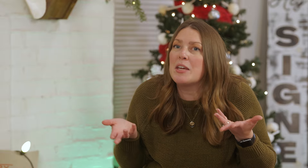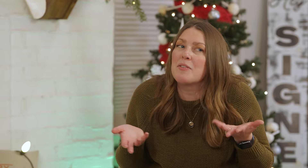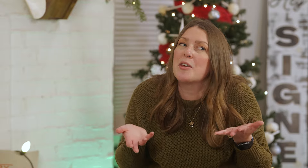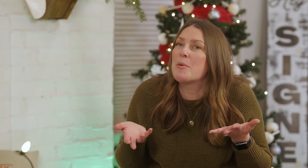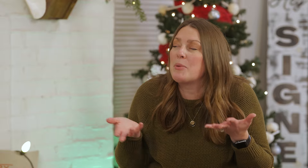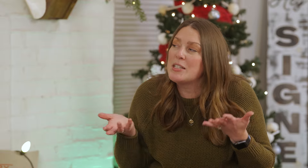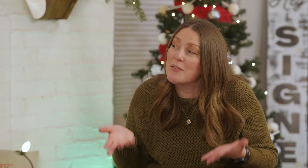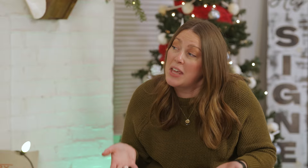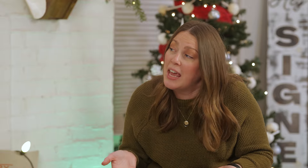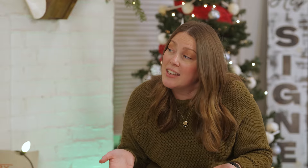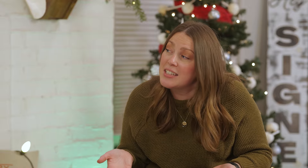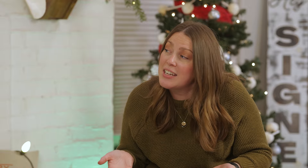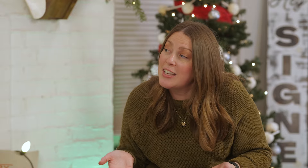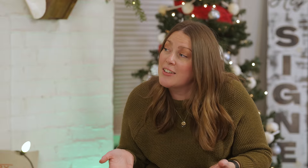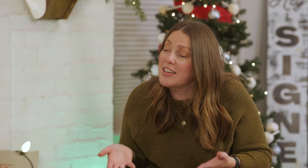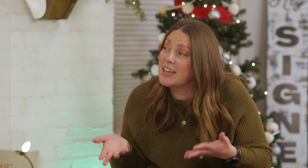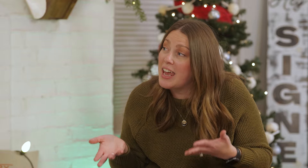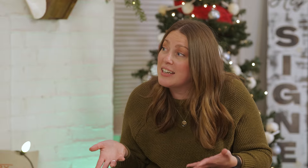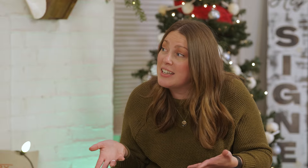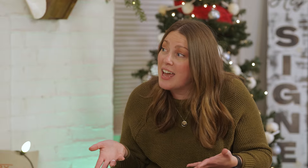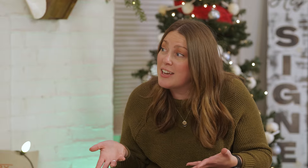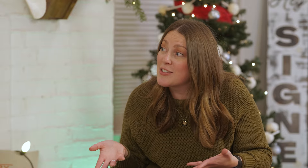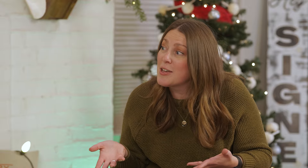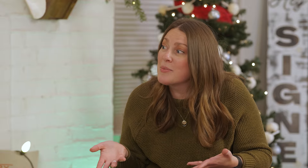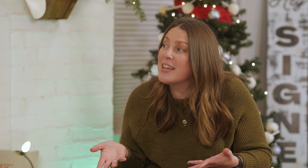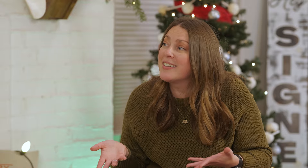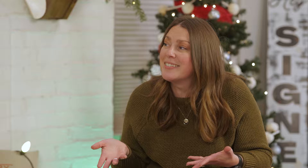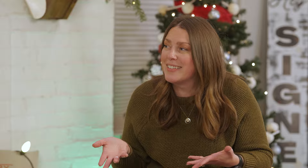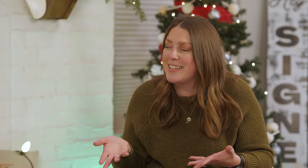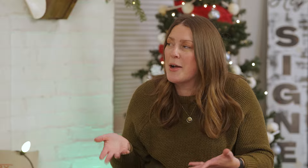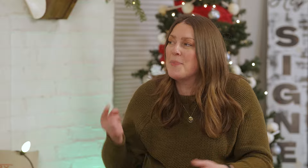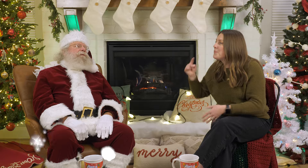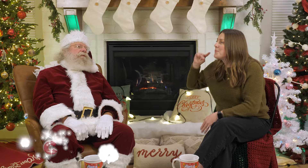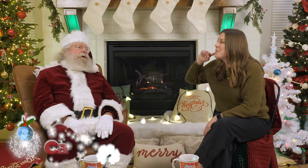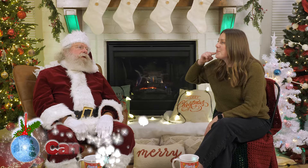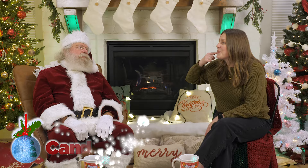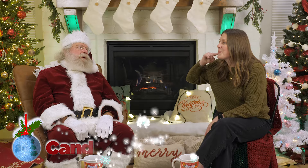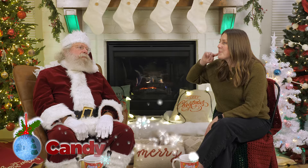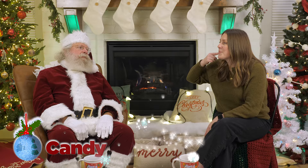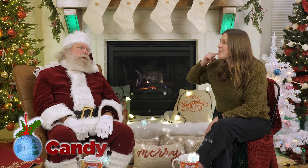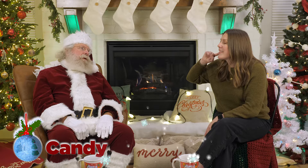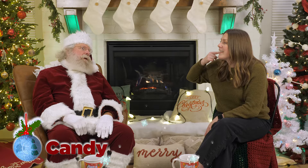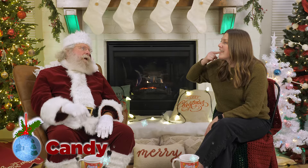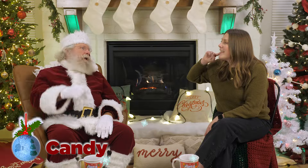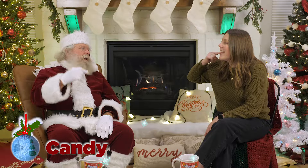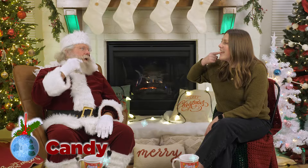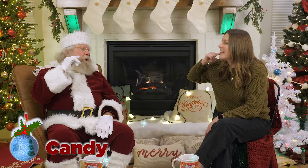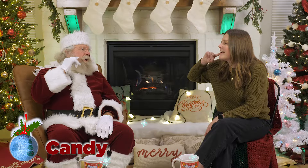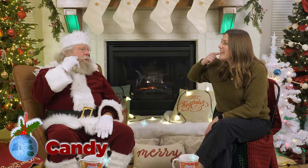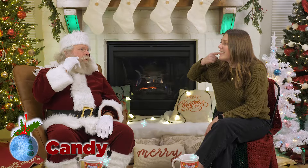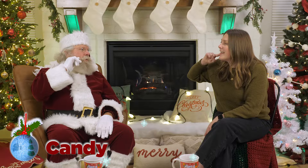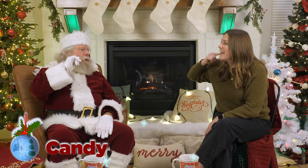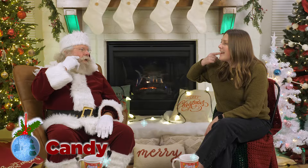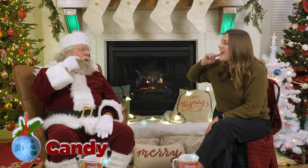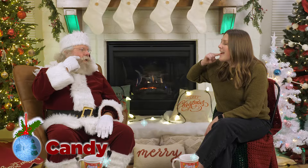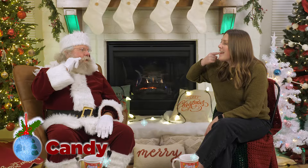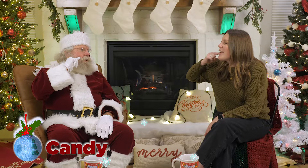give them a piece of candy, like a candy cane or something. Yep. Very popular Candy. Candy.